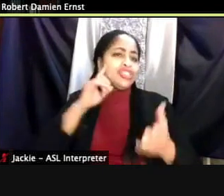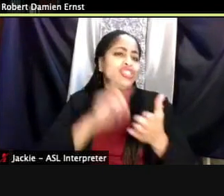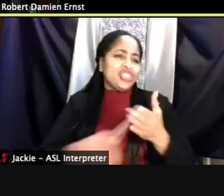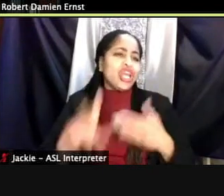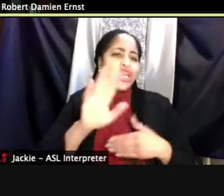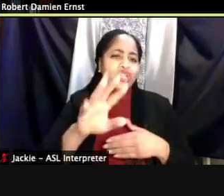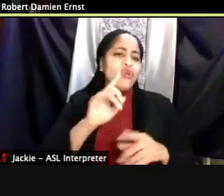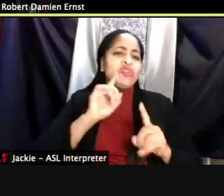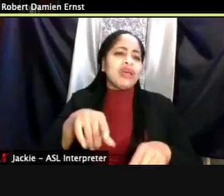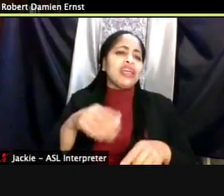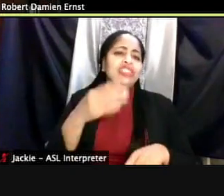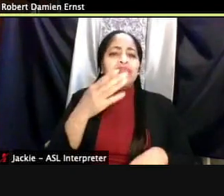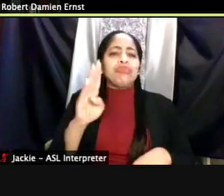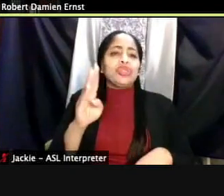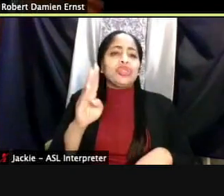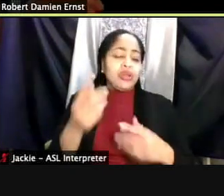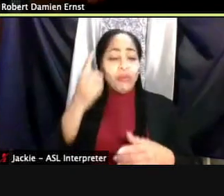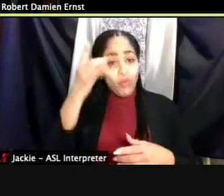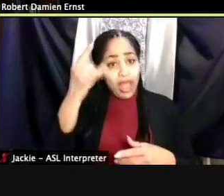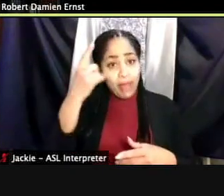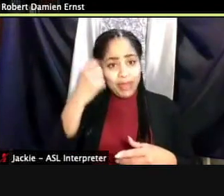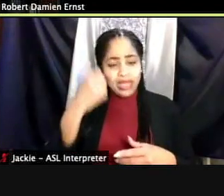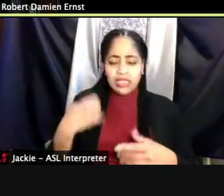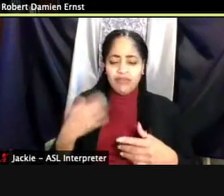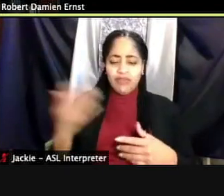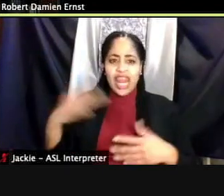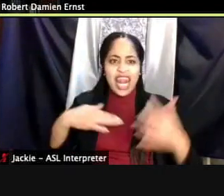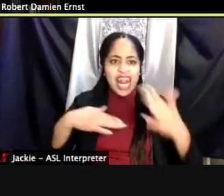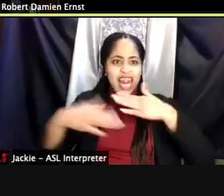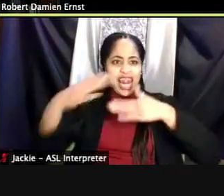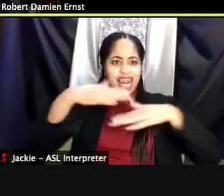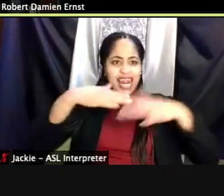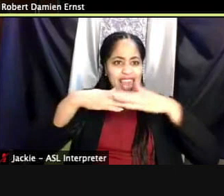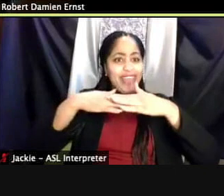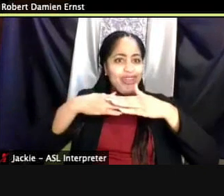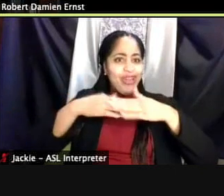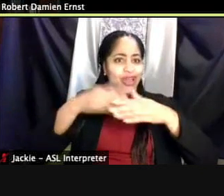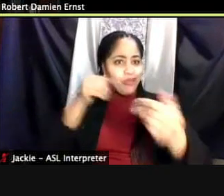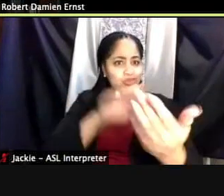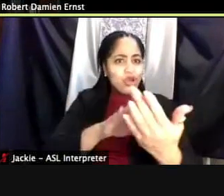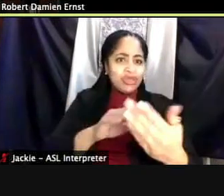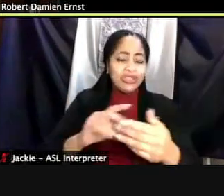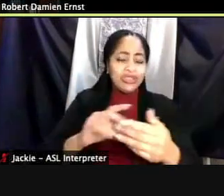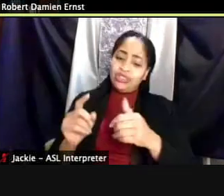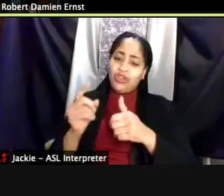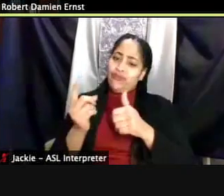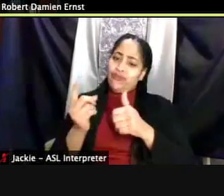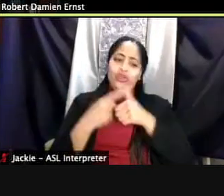So because this is a layered approach, the very first layer is the personal responsibility to be checking in and understanding